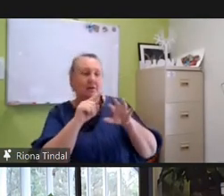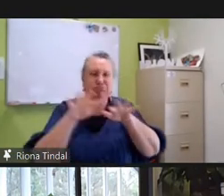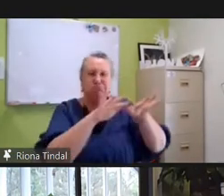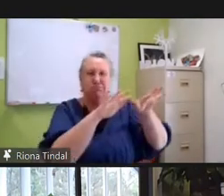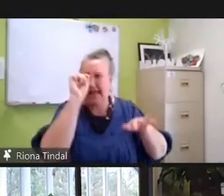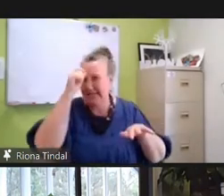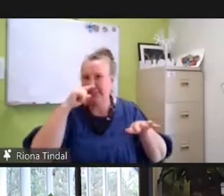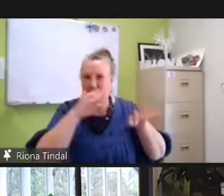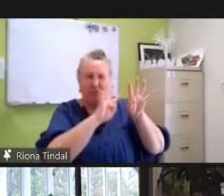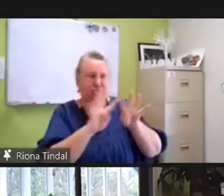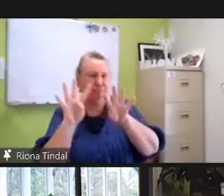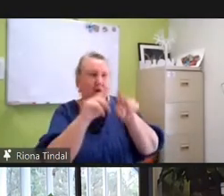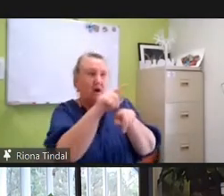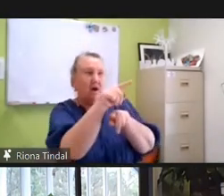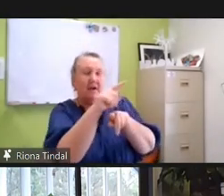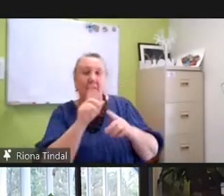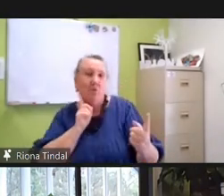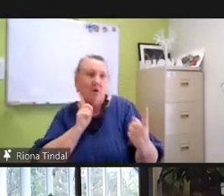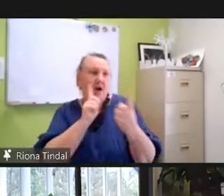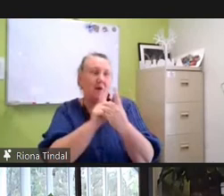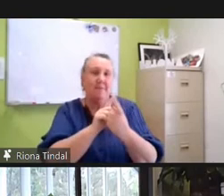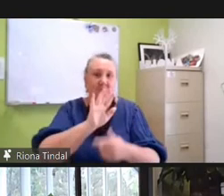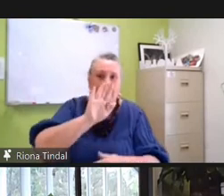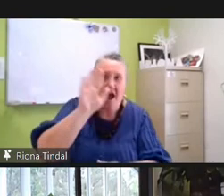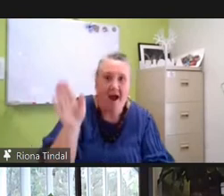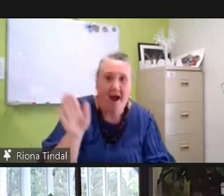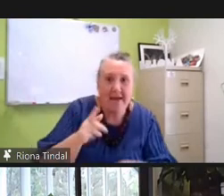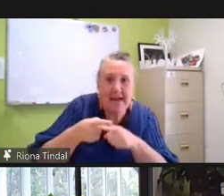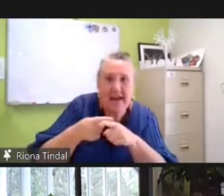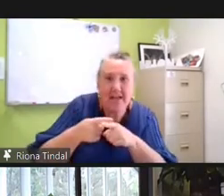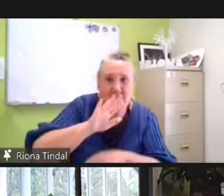"Ooh, there's someone over there amongst the sea of Indian people." You go and you say,